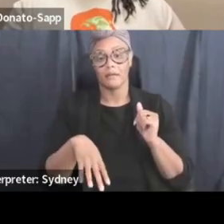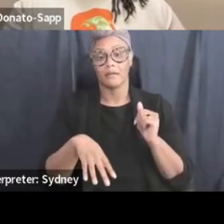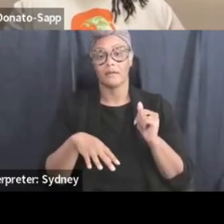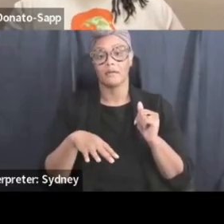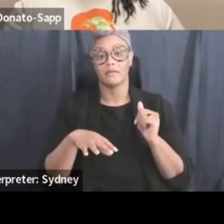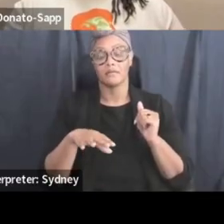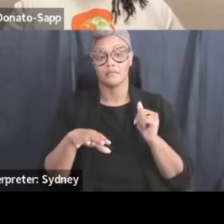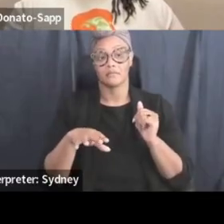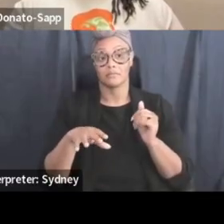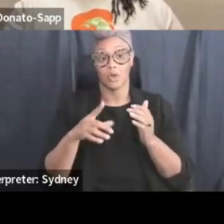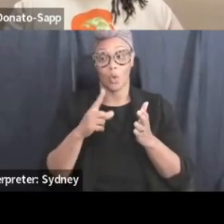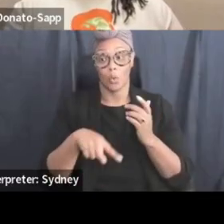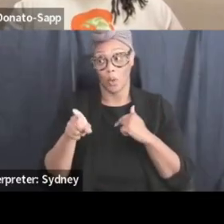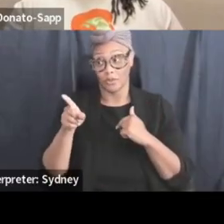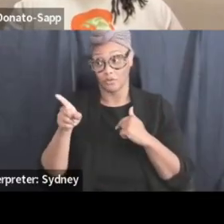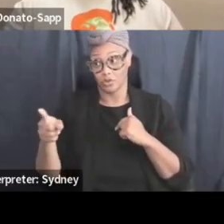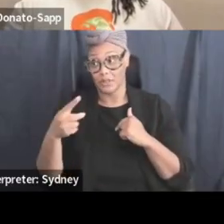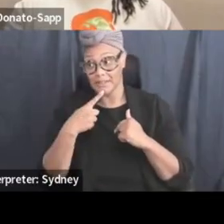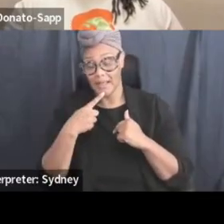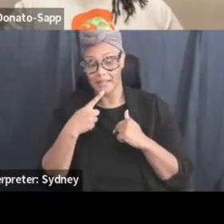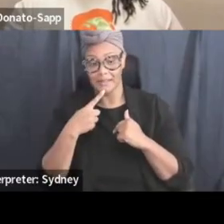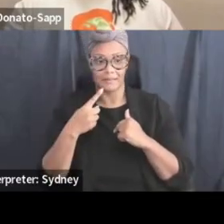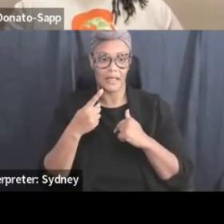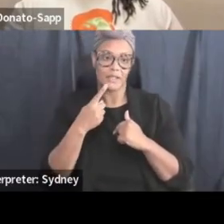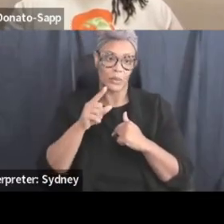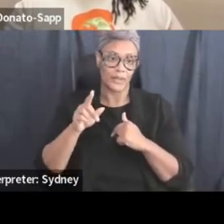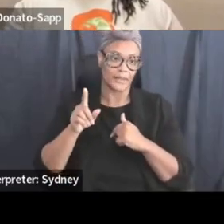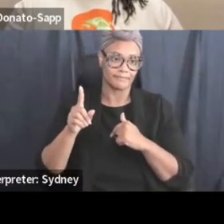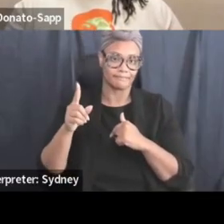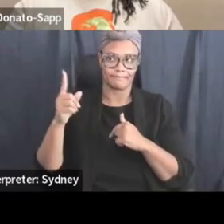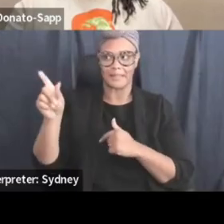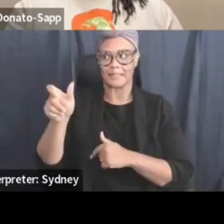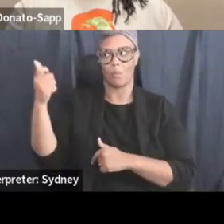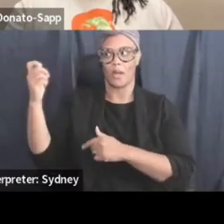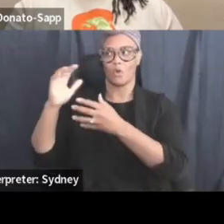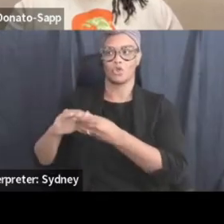well what she says that really belongs to someone else that she frequently quotes.